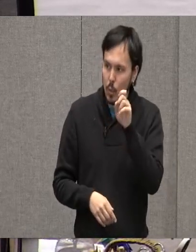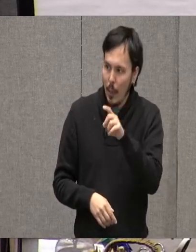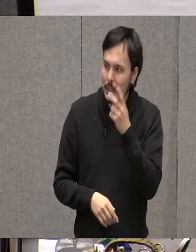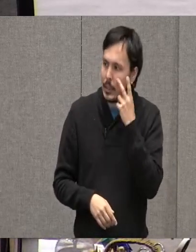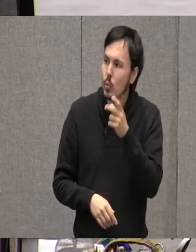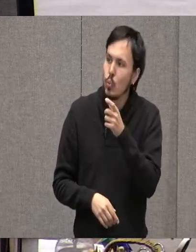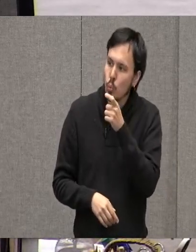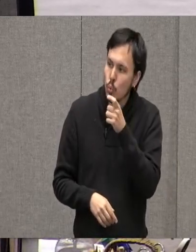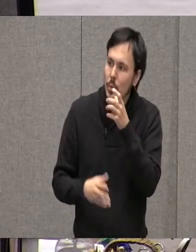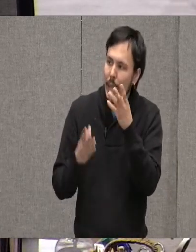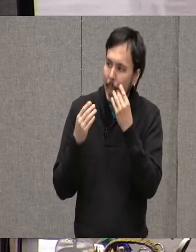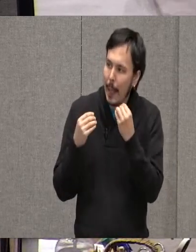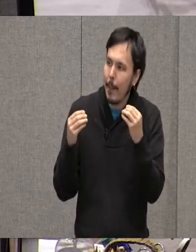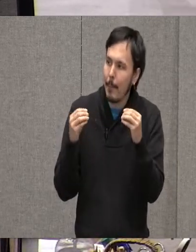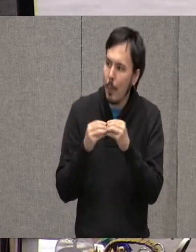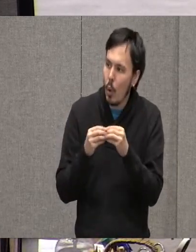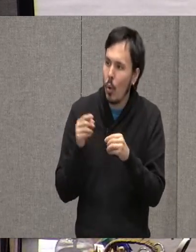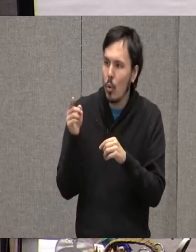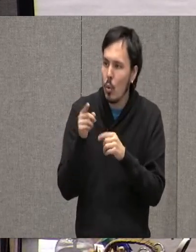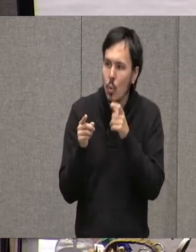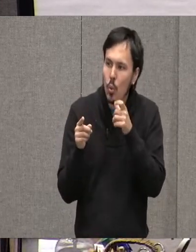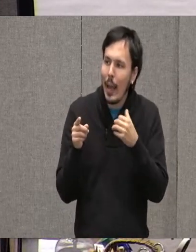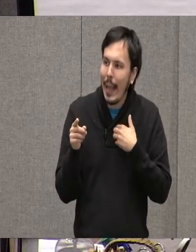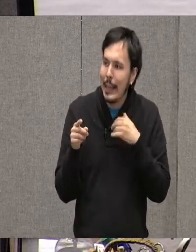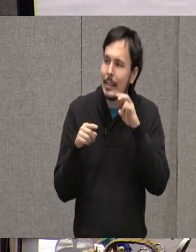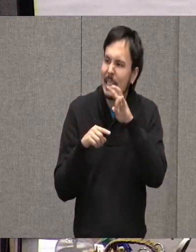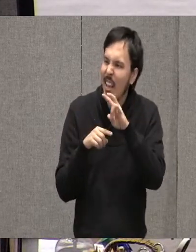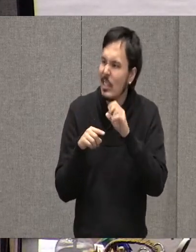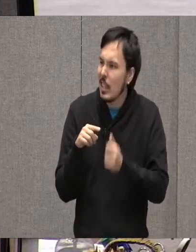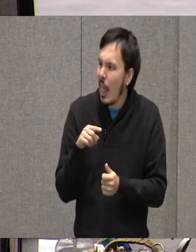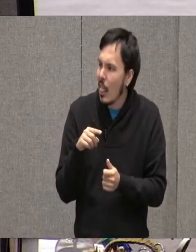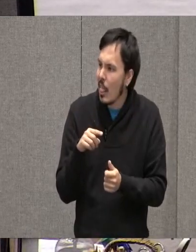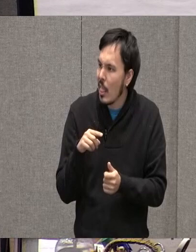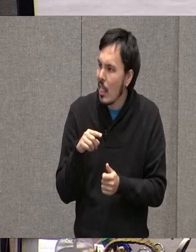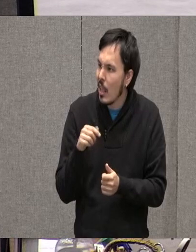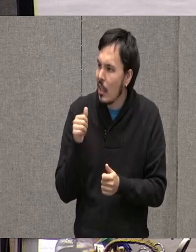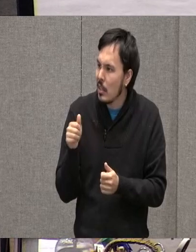Who had the 7/10, and it was Susie.